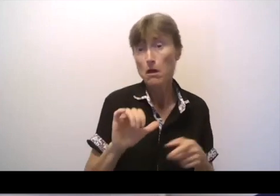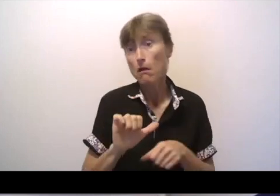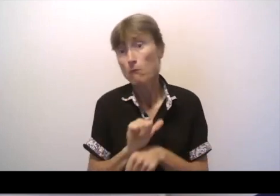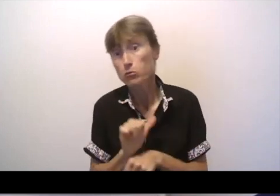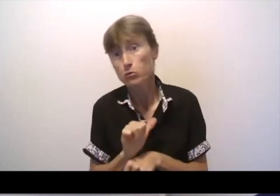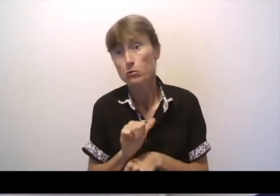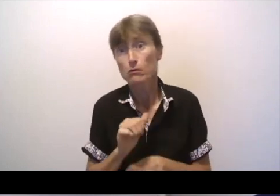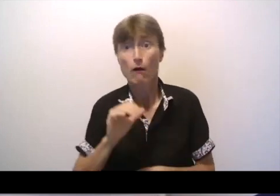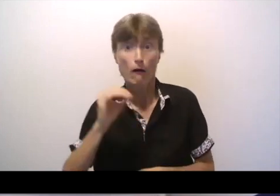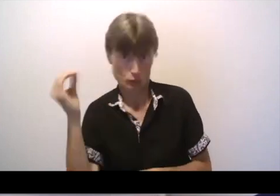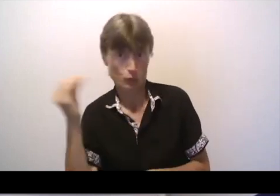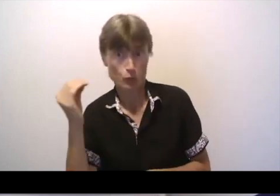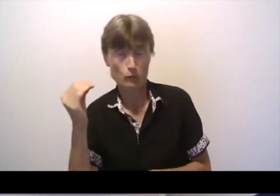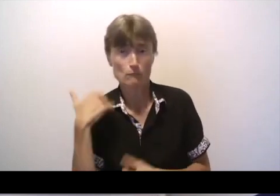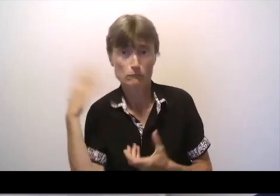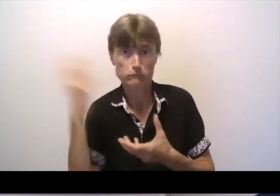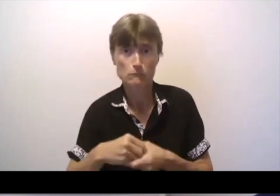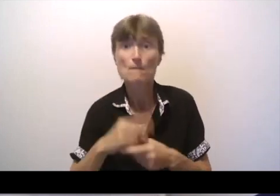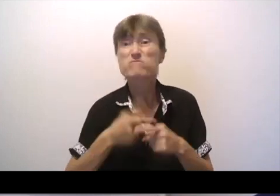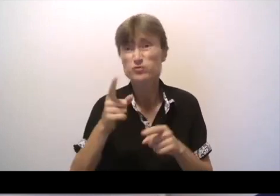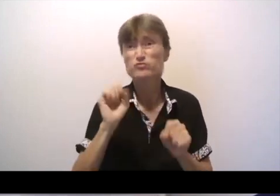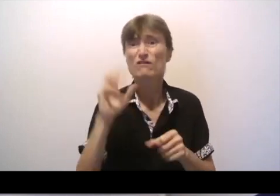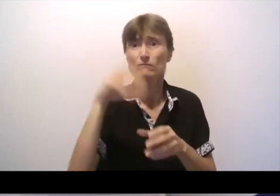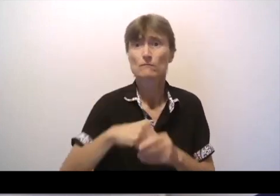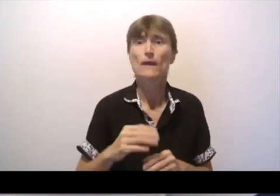and you can also support basic income canada network